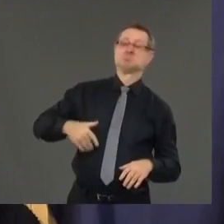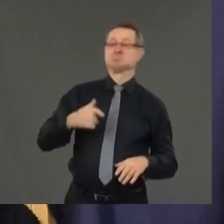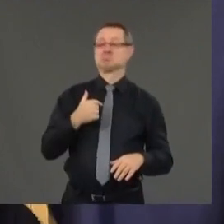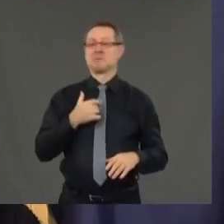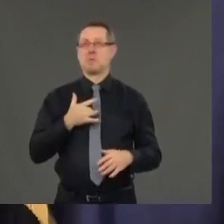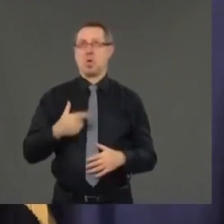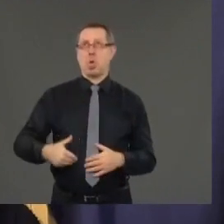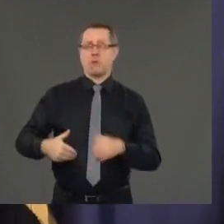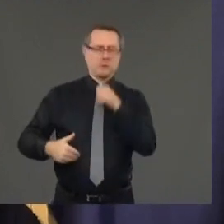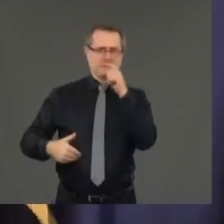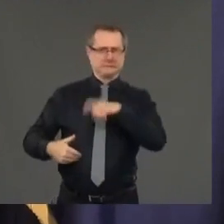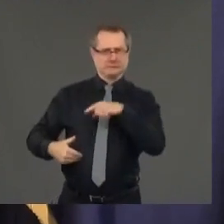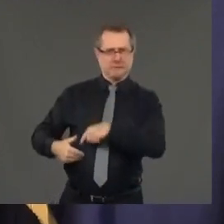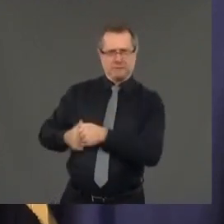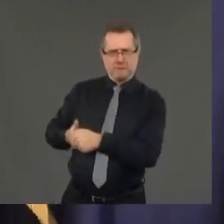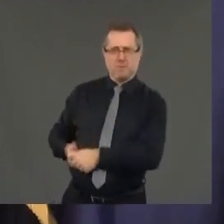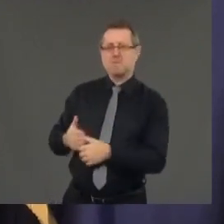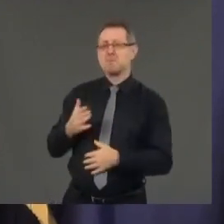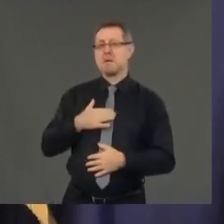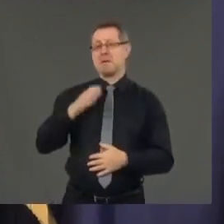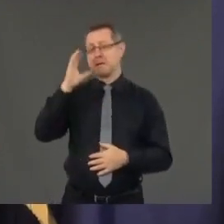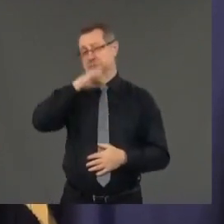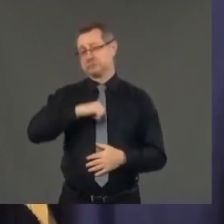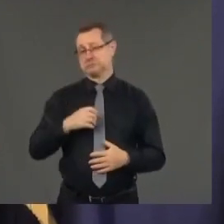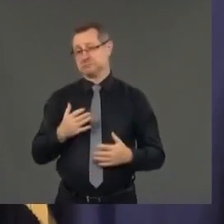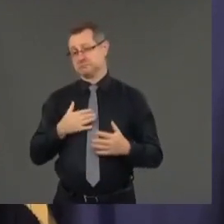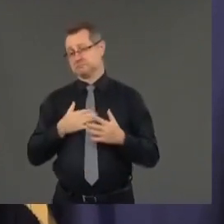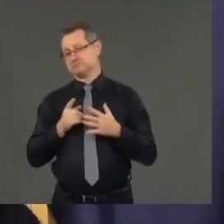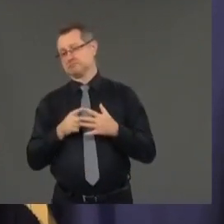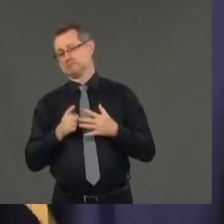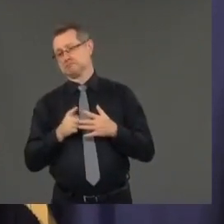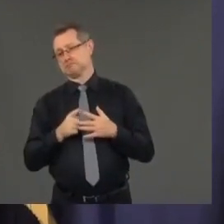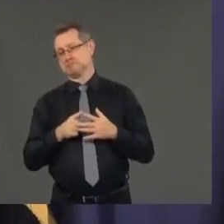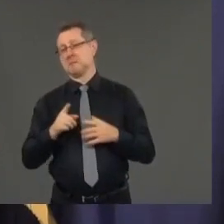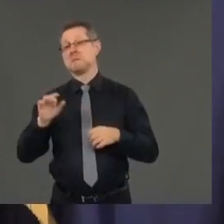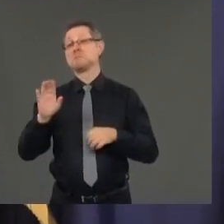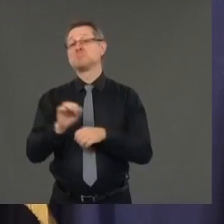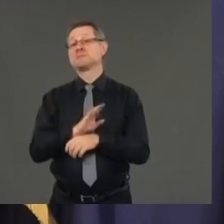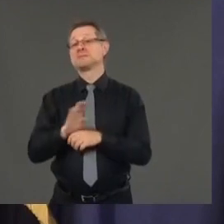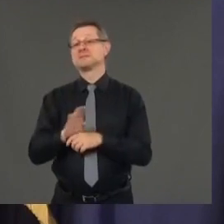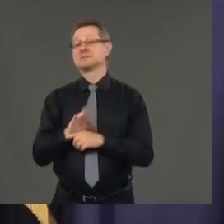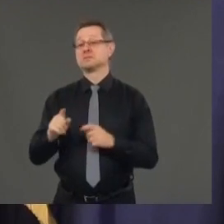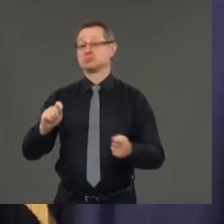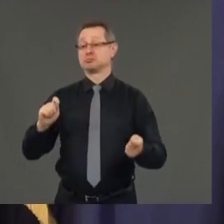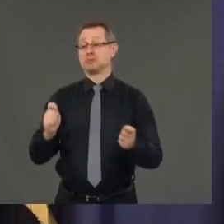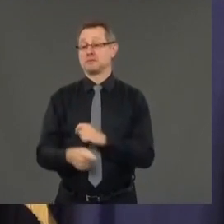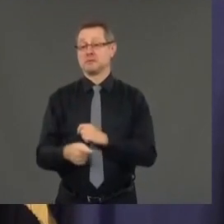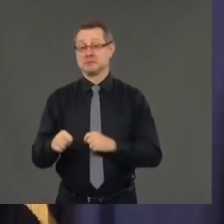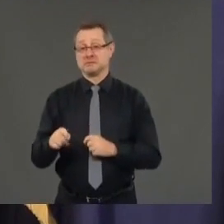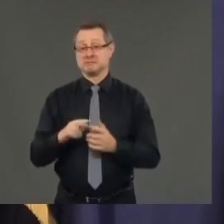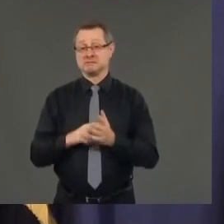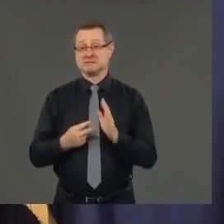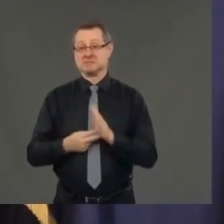MY INSTINCT IS, IF I HAD TO GUESS, WHICH I SHOULDN'T DO, IF